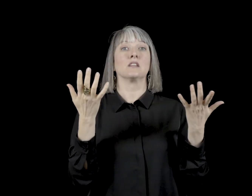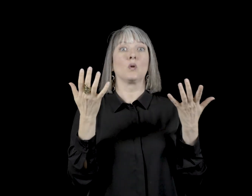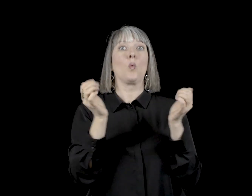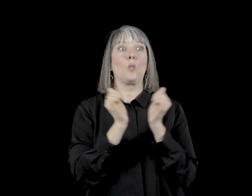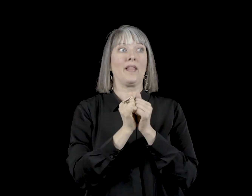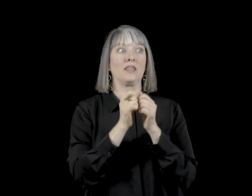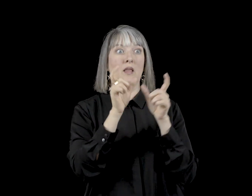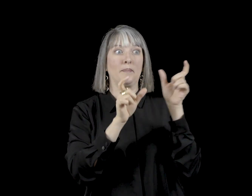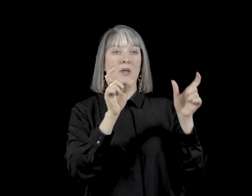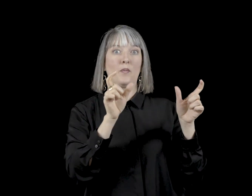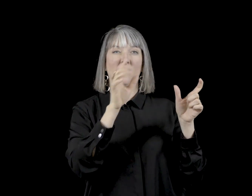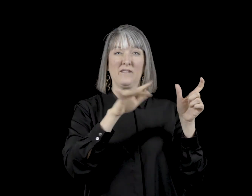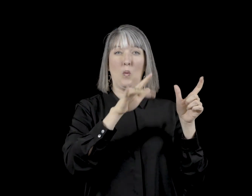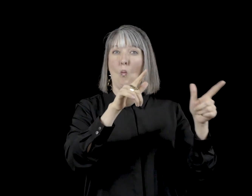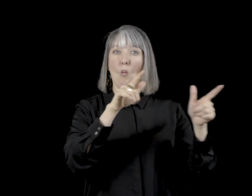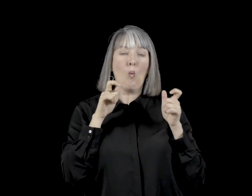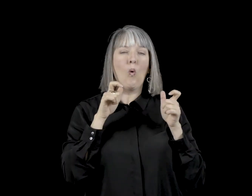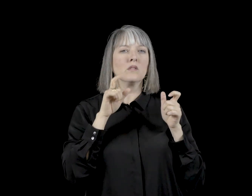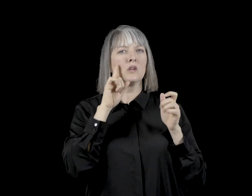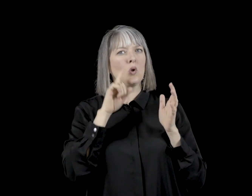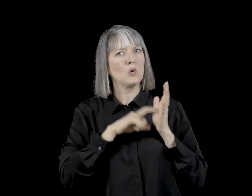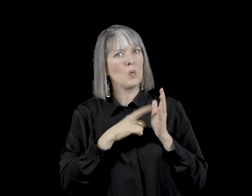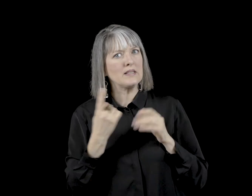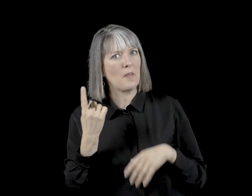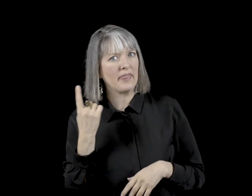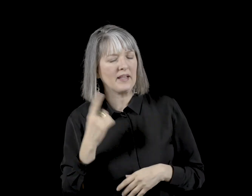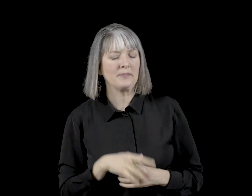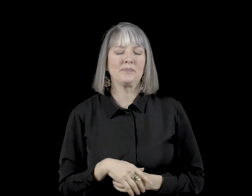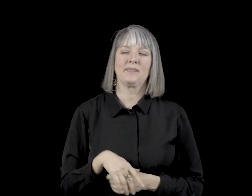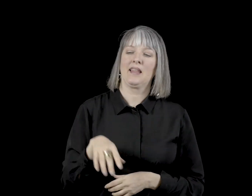You will notice with people who do rapid fingerspelling a specific detail here.